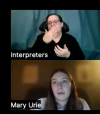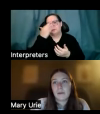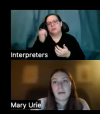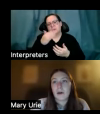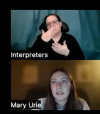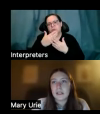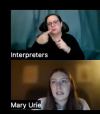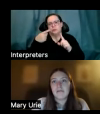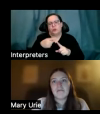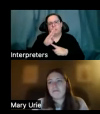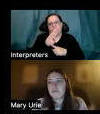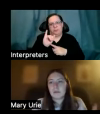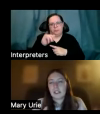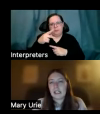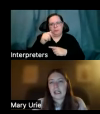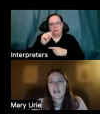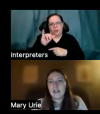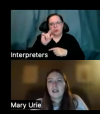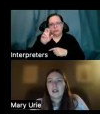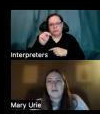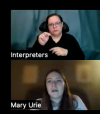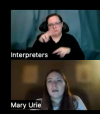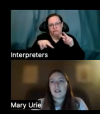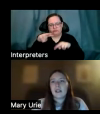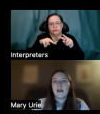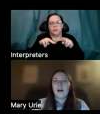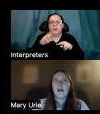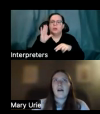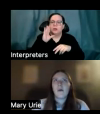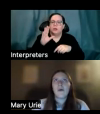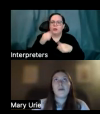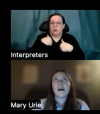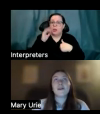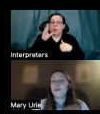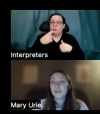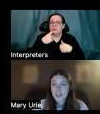the bipartisan looking at it, I would say, no matter who you're